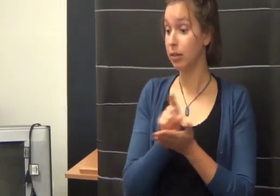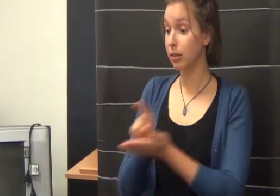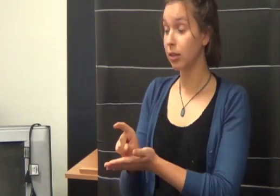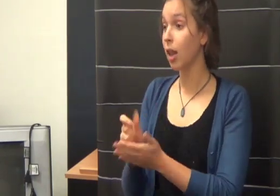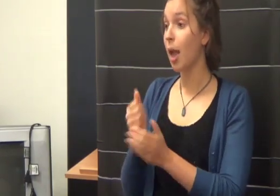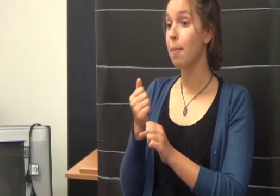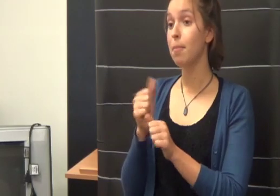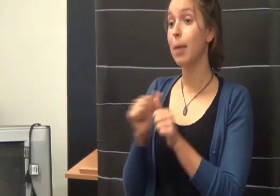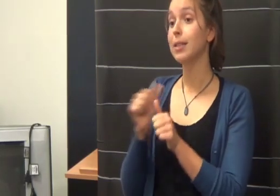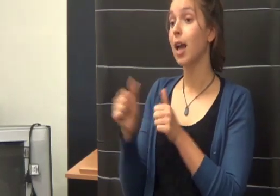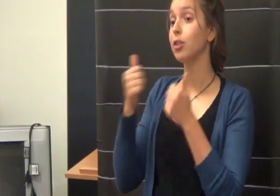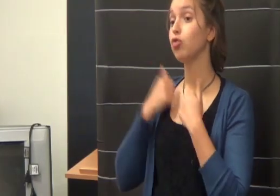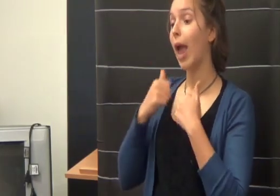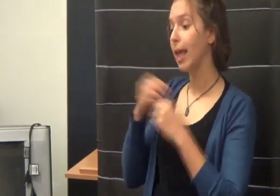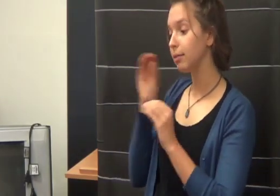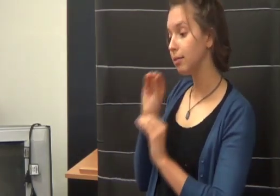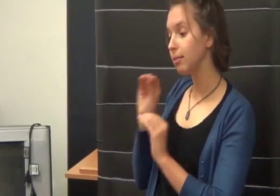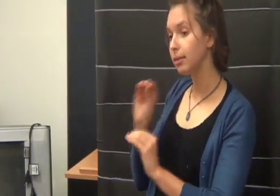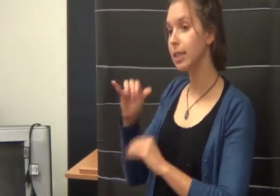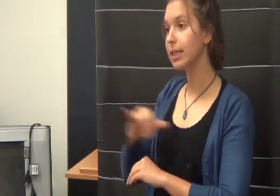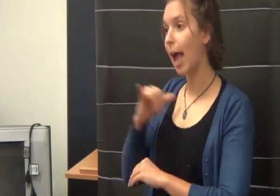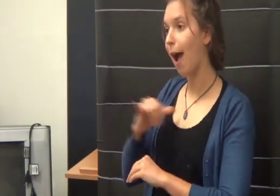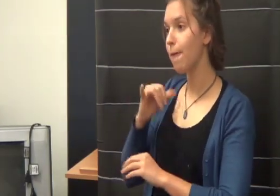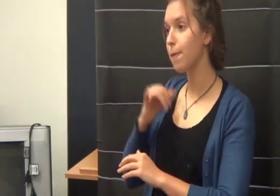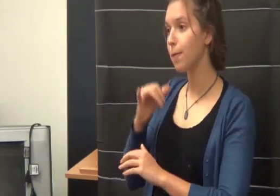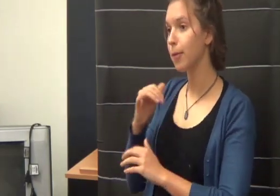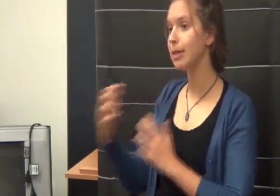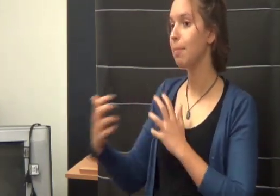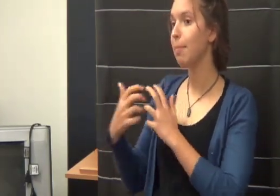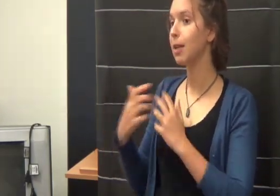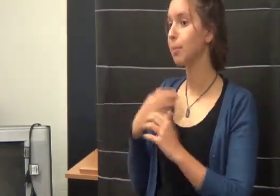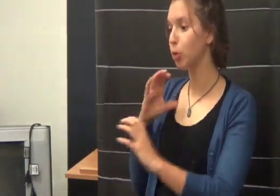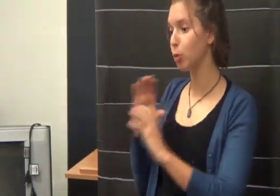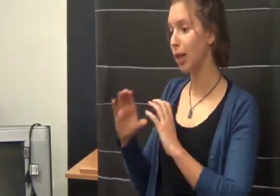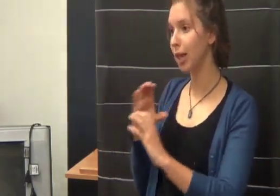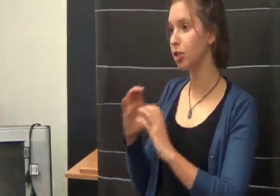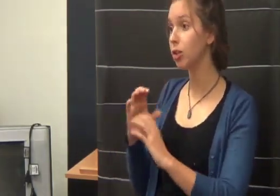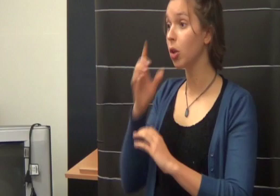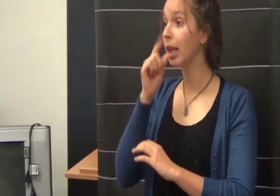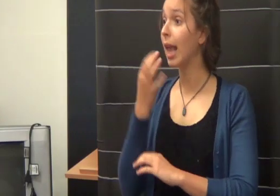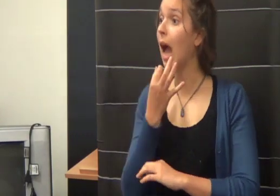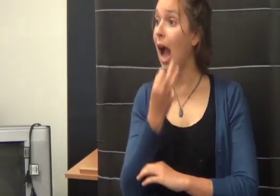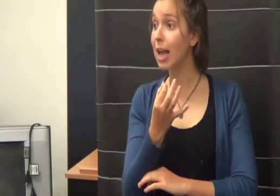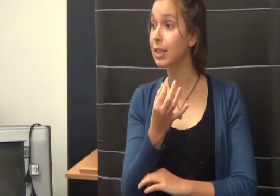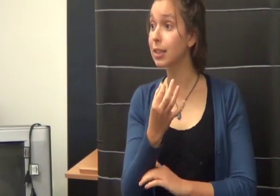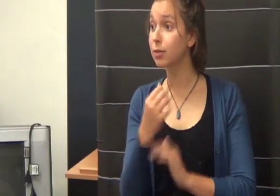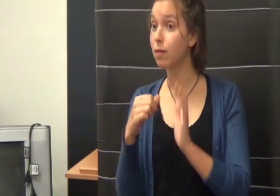You can request funding for training to happen or specialised support to come in to make